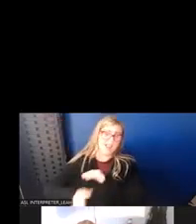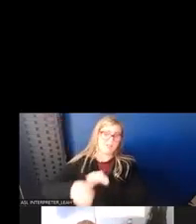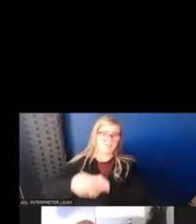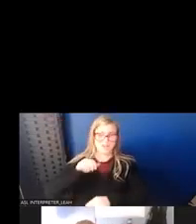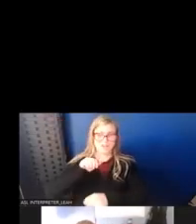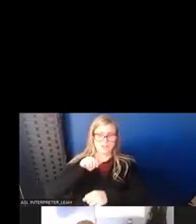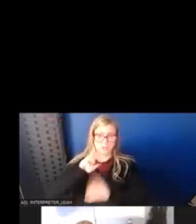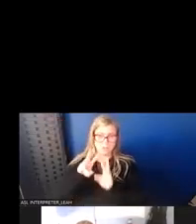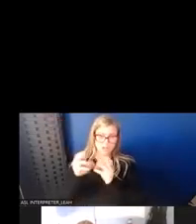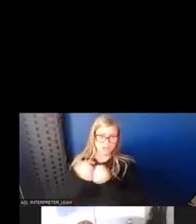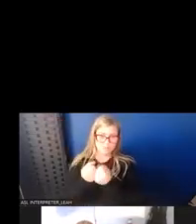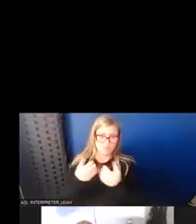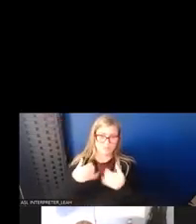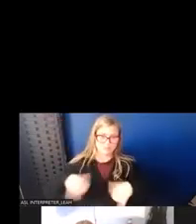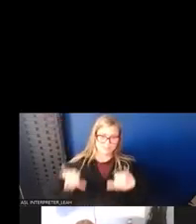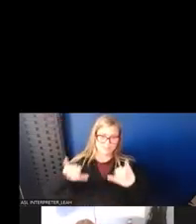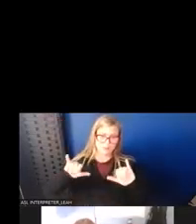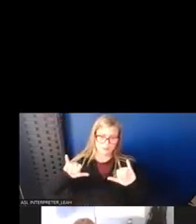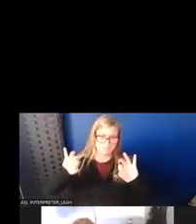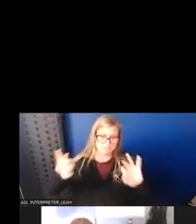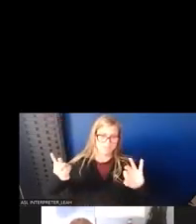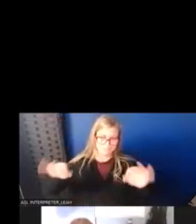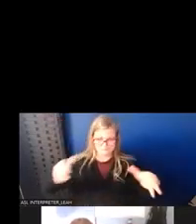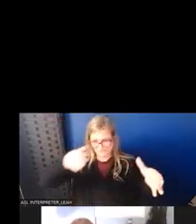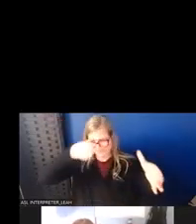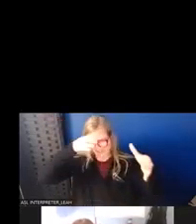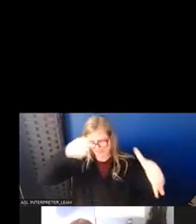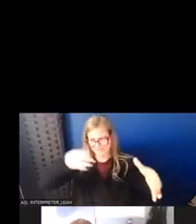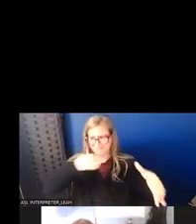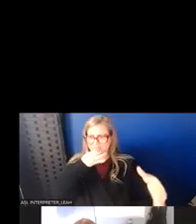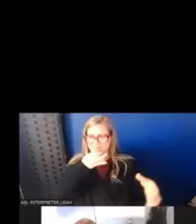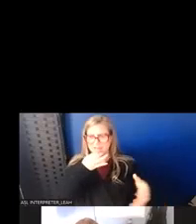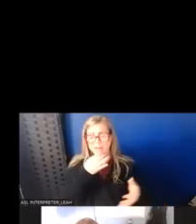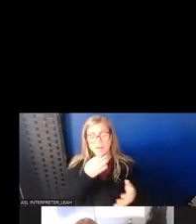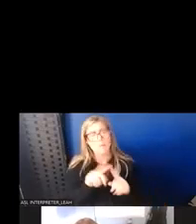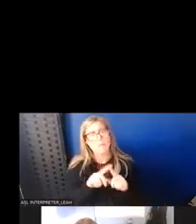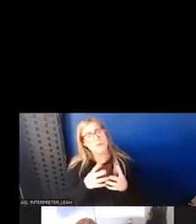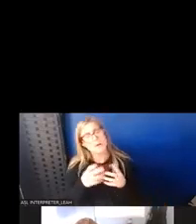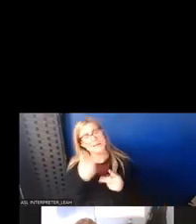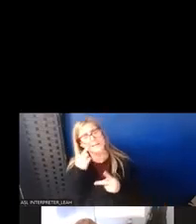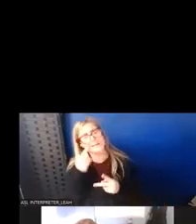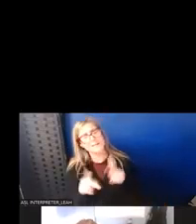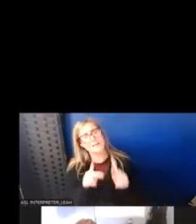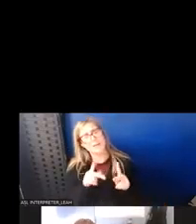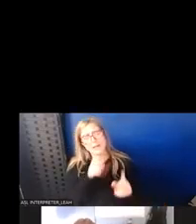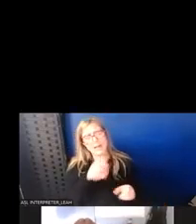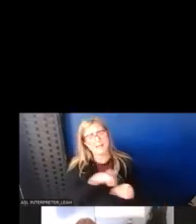But ideally what we really want to see is people are maybe not entirely confident about teaming in the beginning, but after the